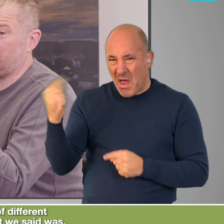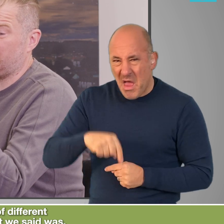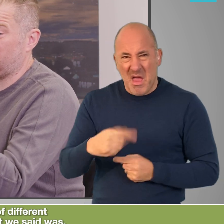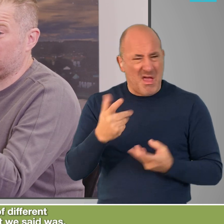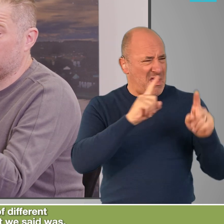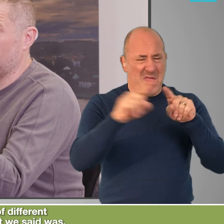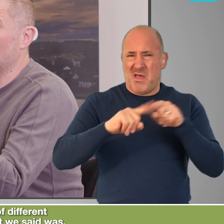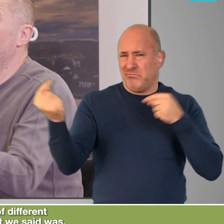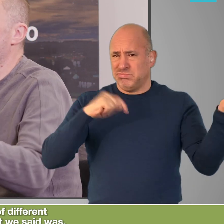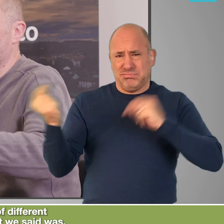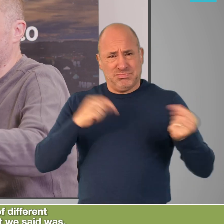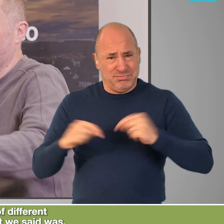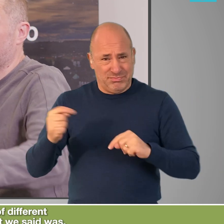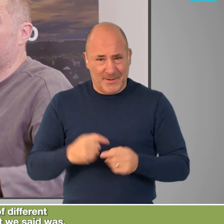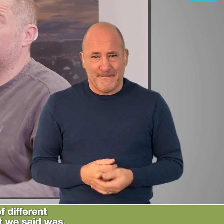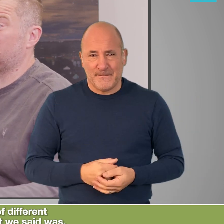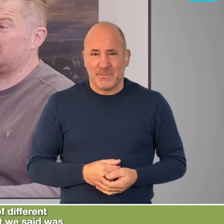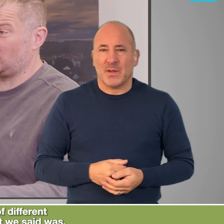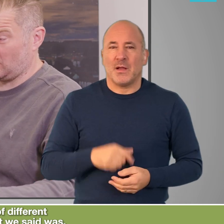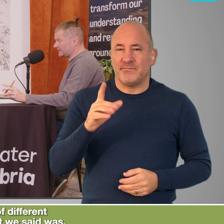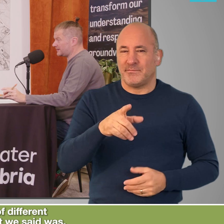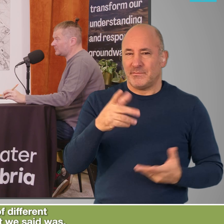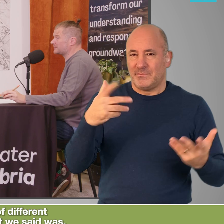the Freeman, lots of different people came. And what we said was,